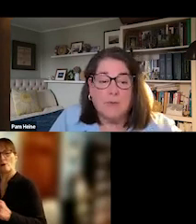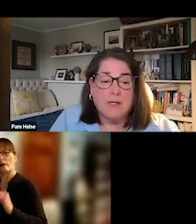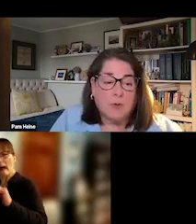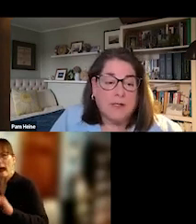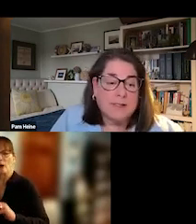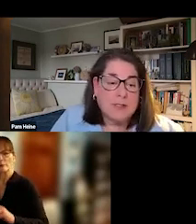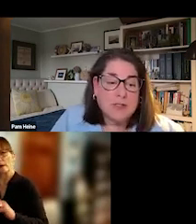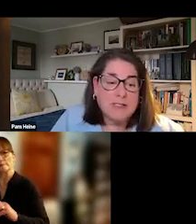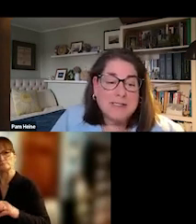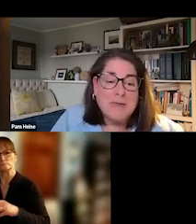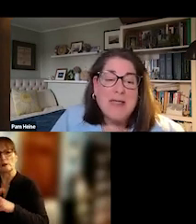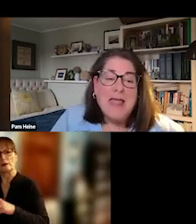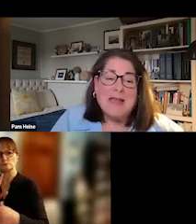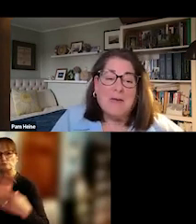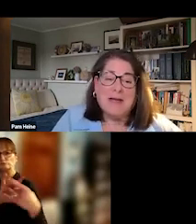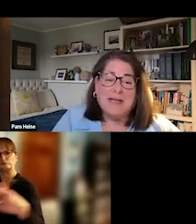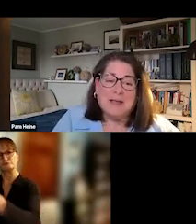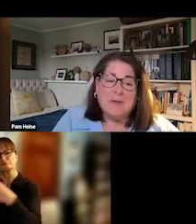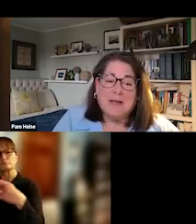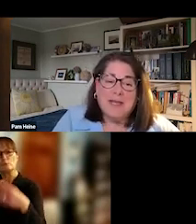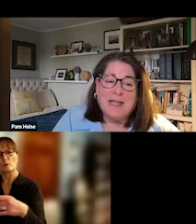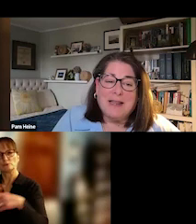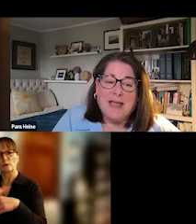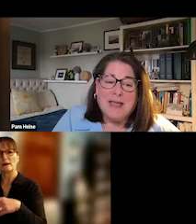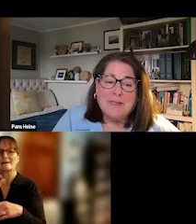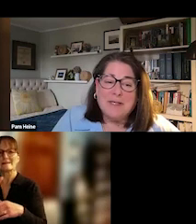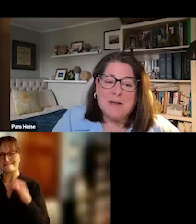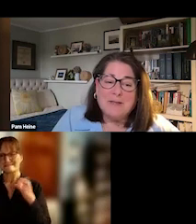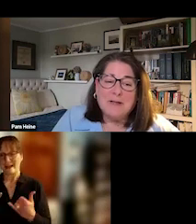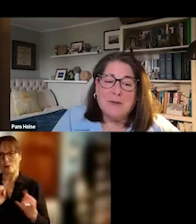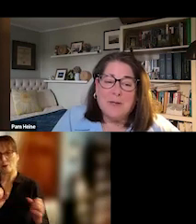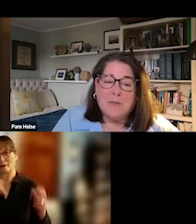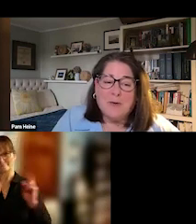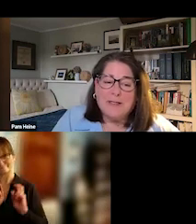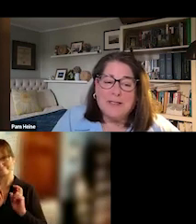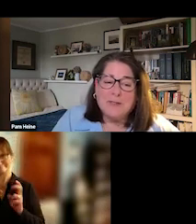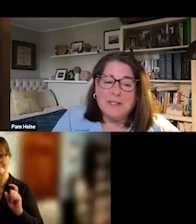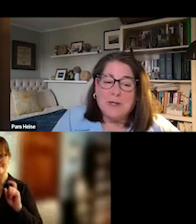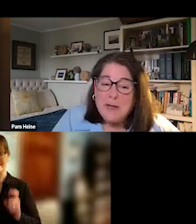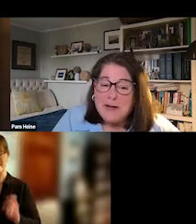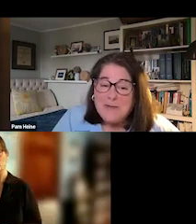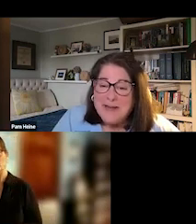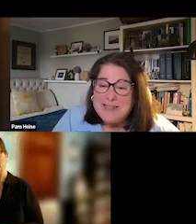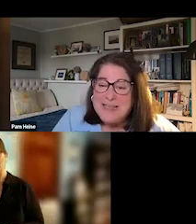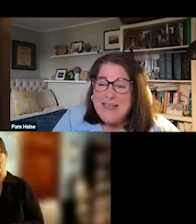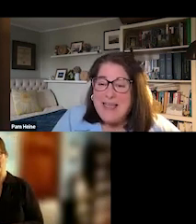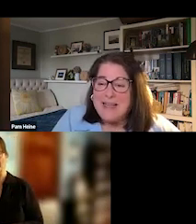to some of these organizations. So now we're gonna kick it over to Kate Lang, who's gonna dig a little bit more into Social Security benefits